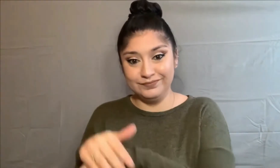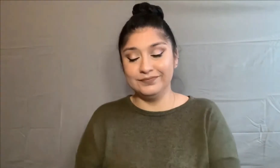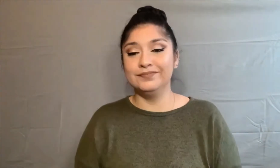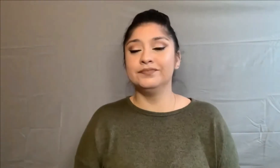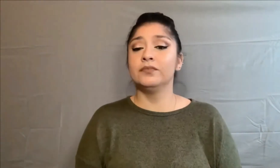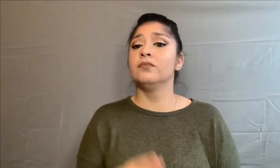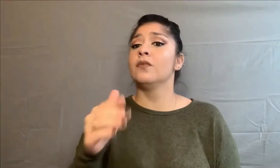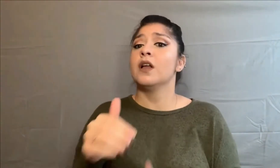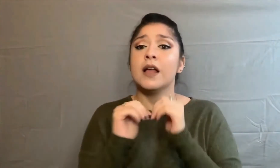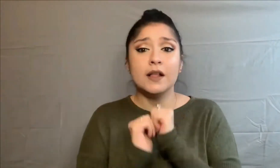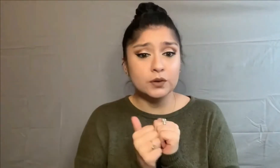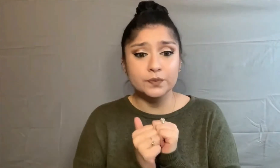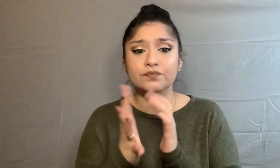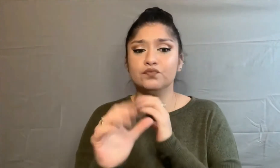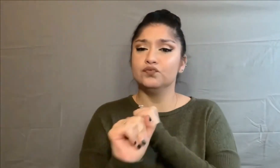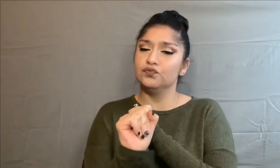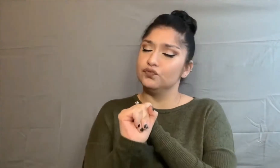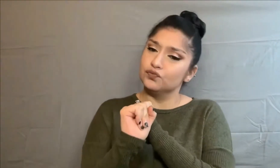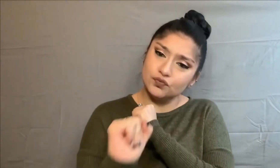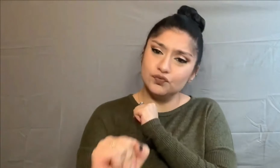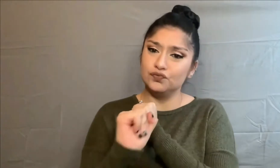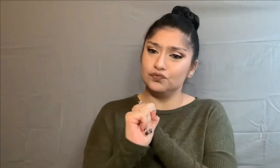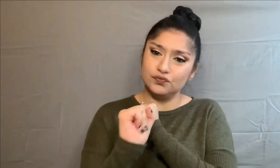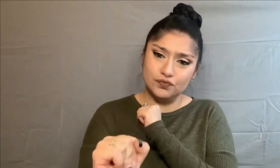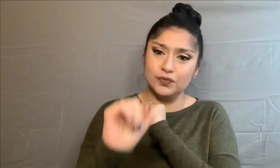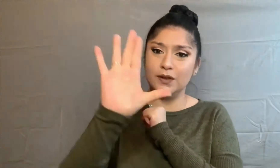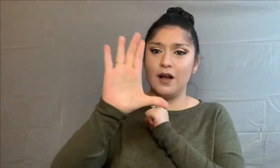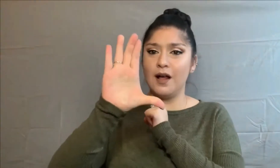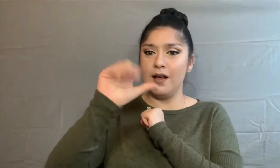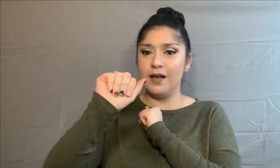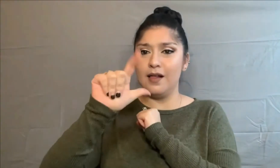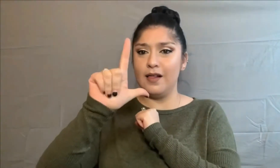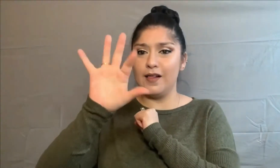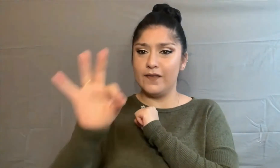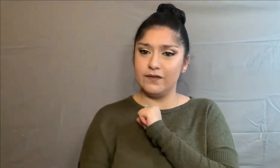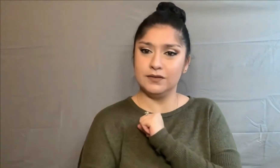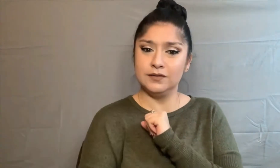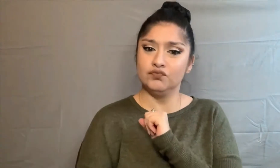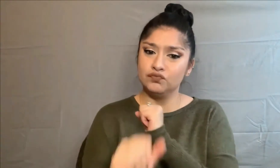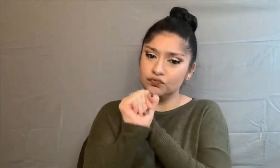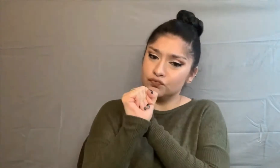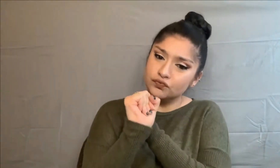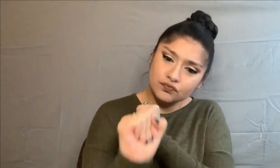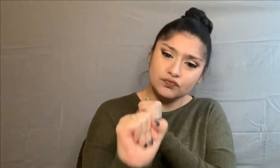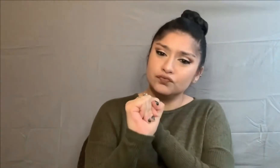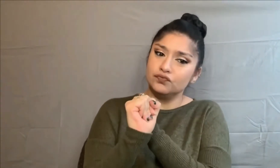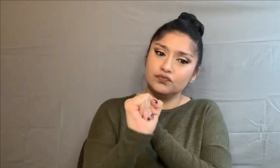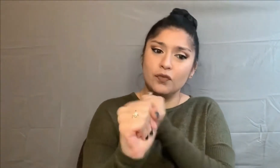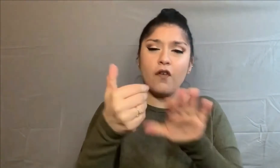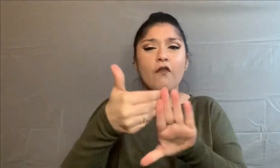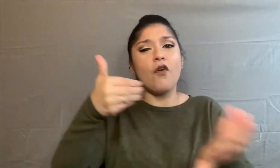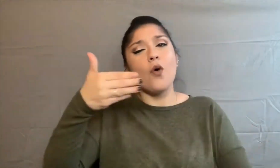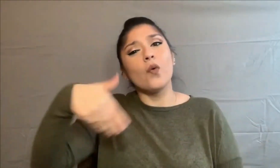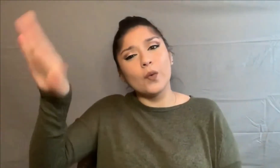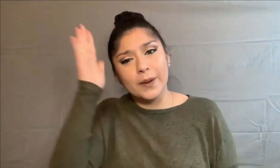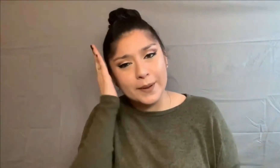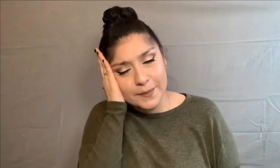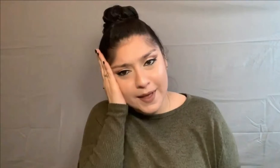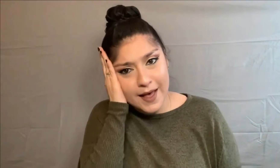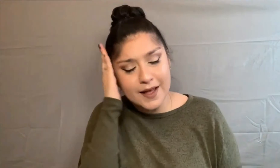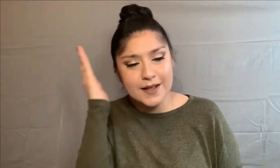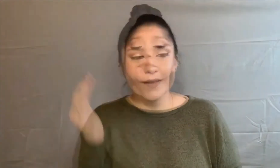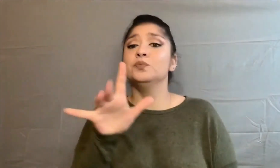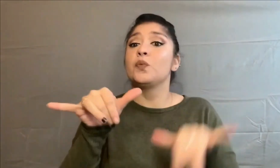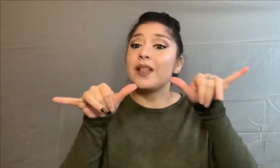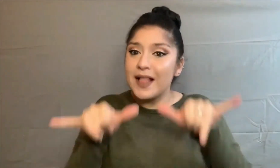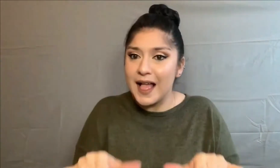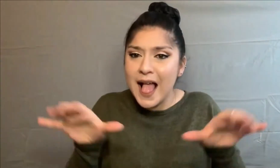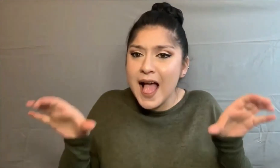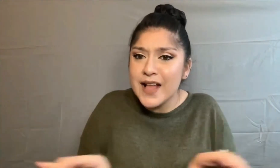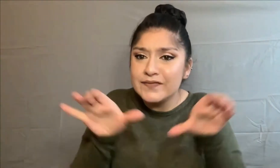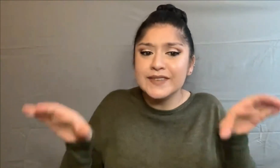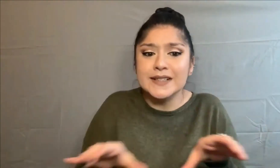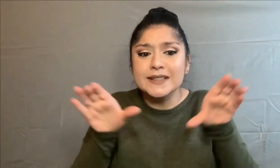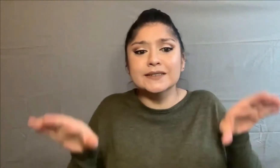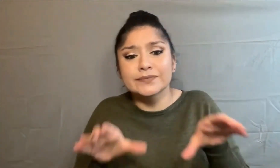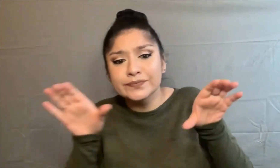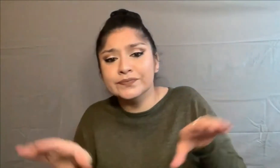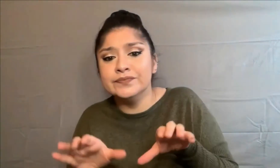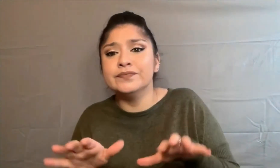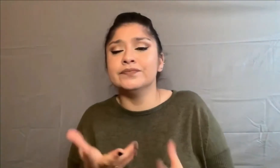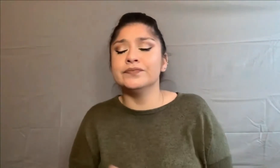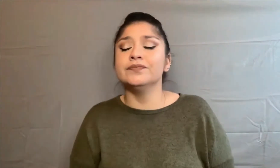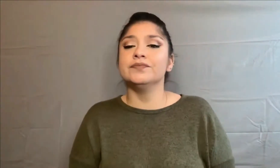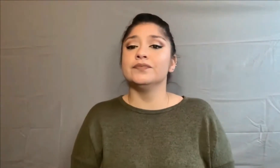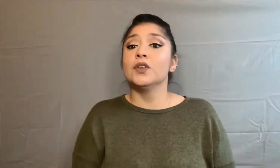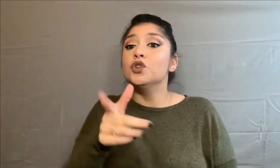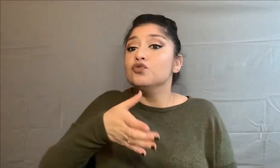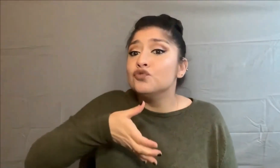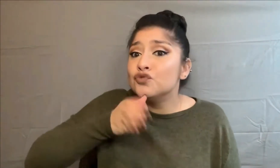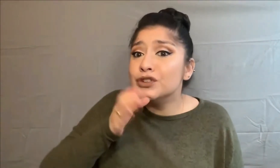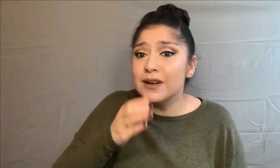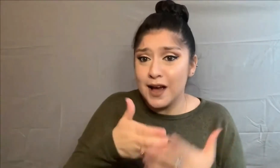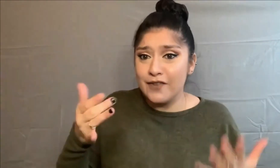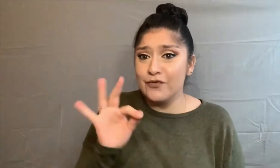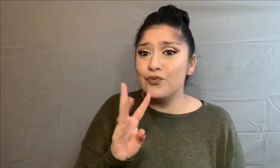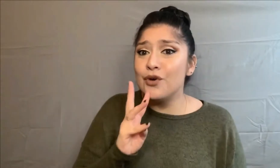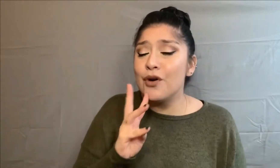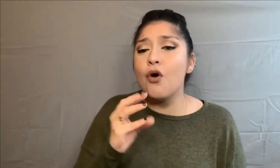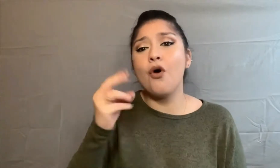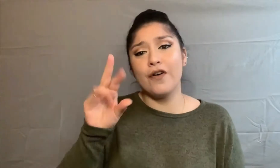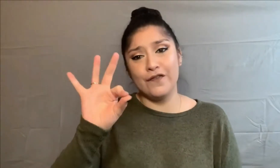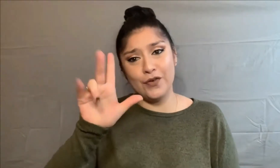To prevent them, stretch your calf muscles before bed, stay physically active, and drink plenty of fluids.